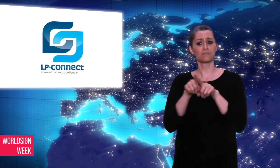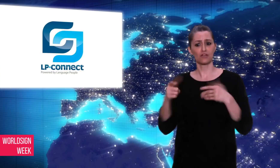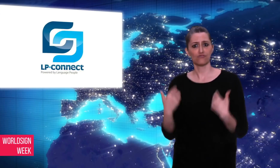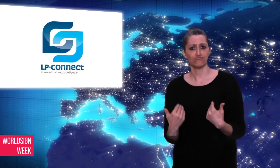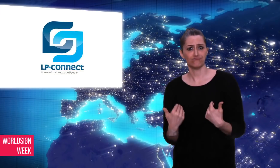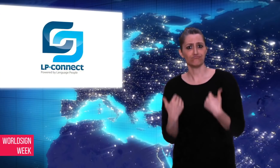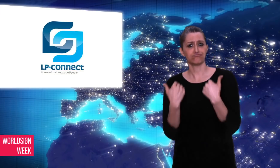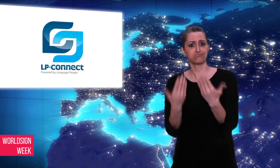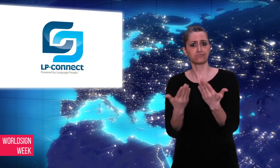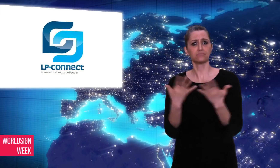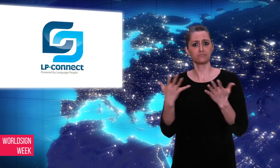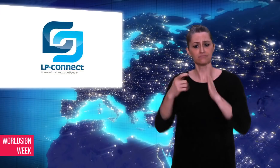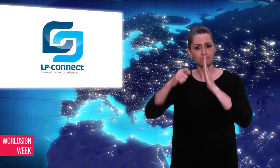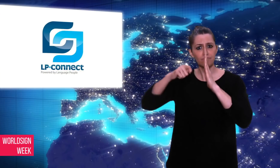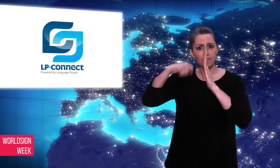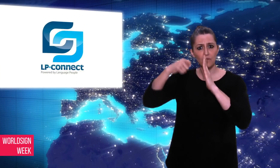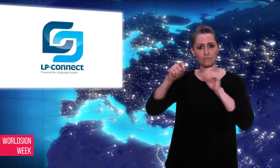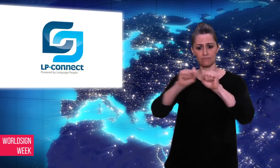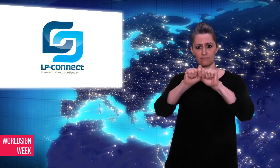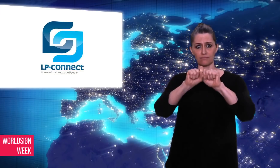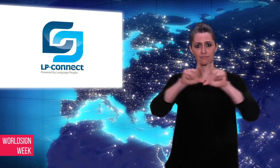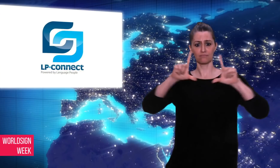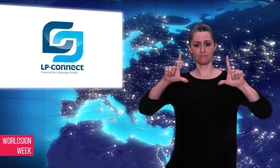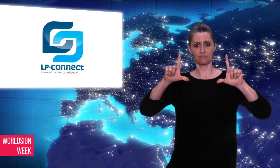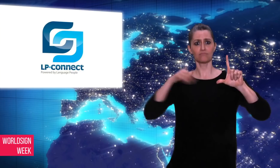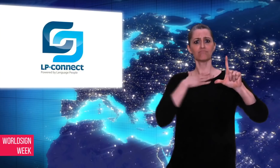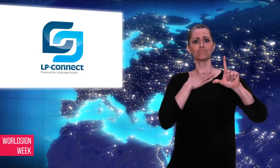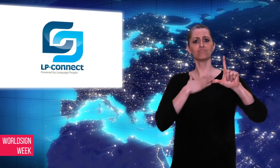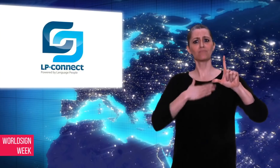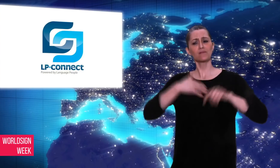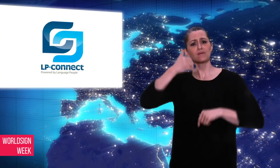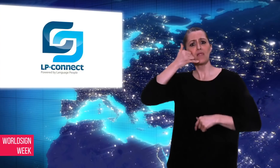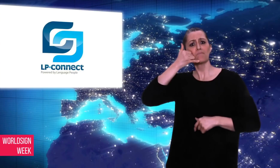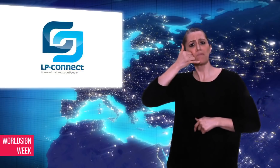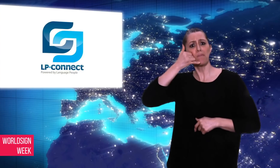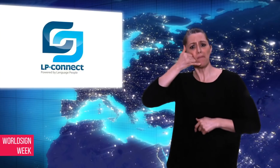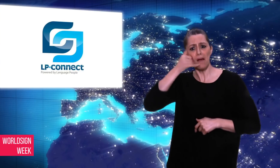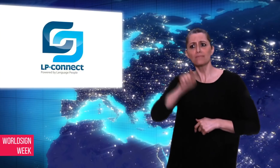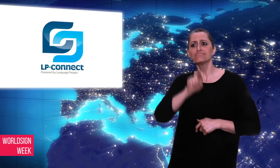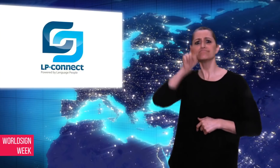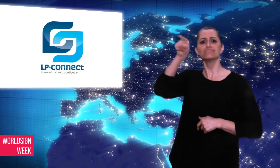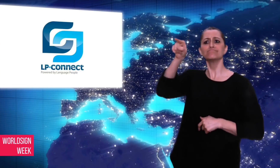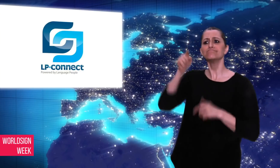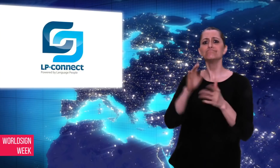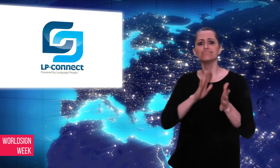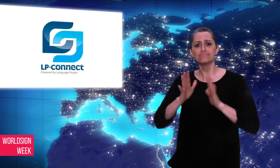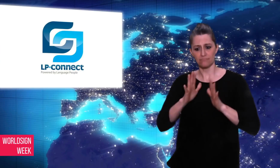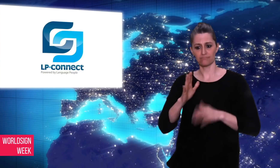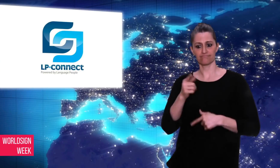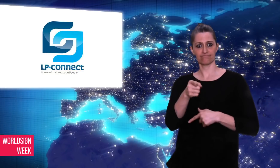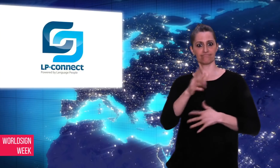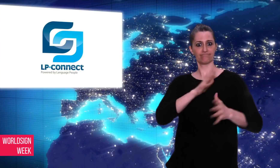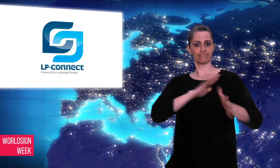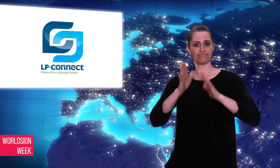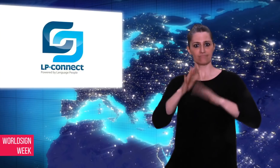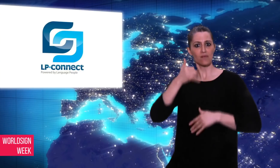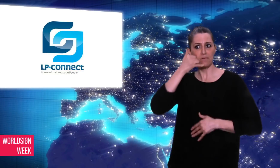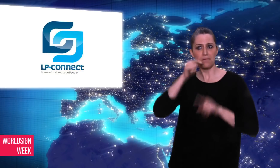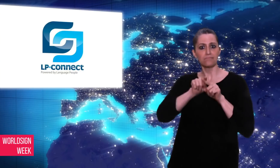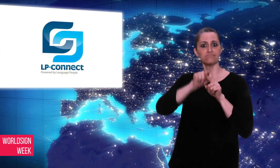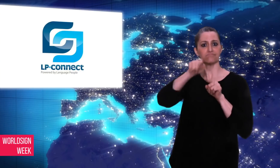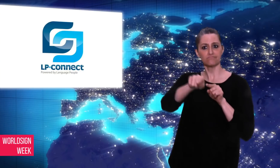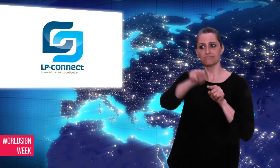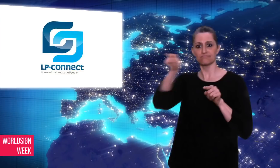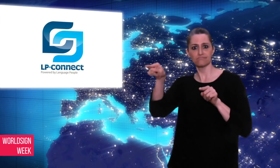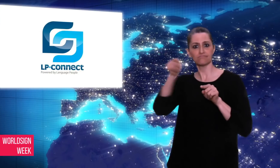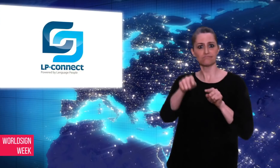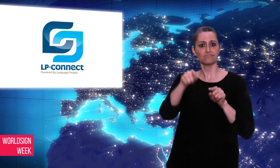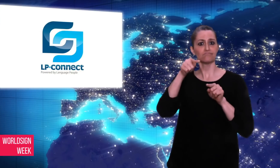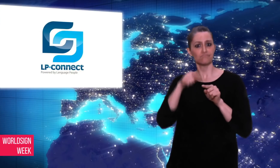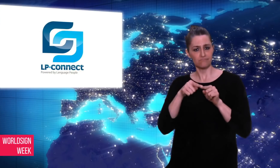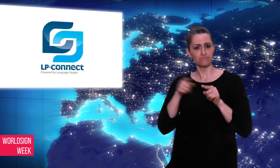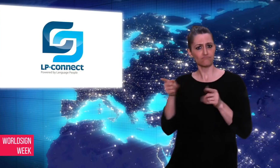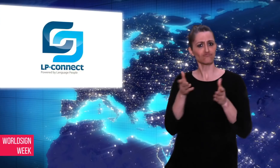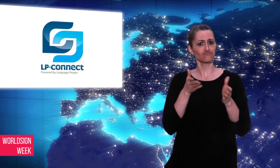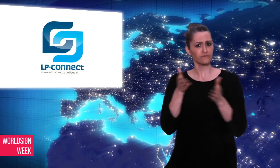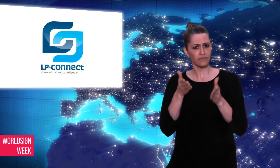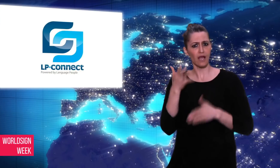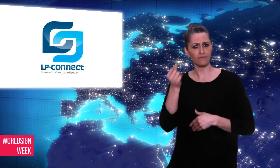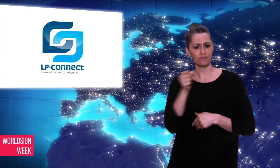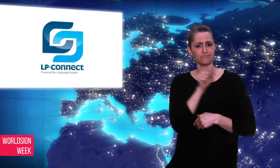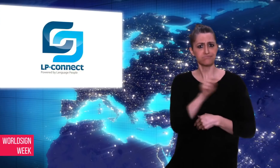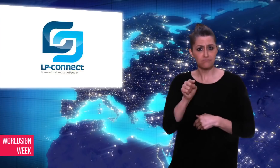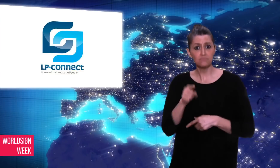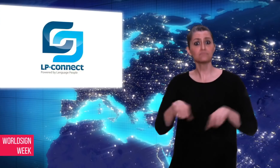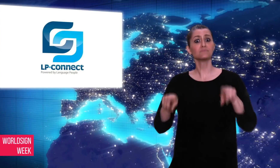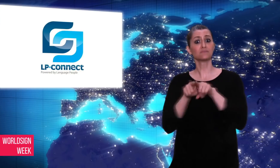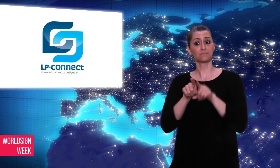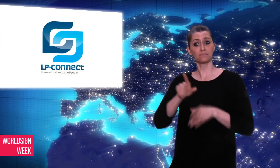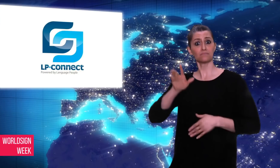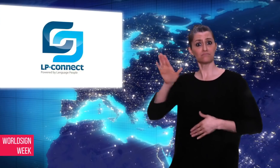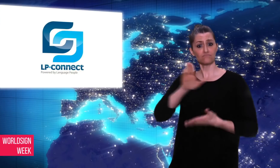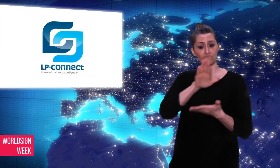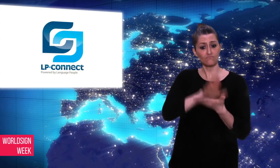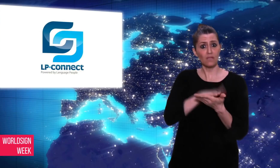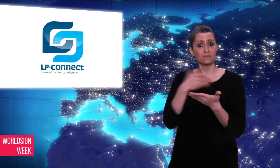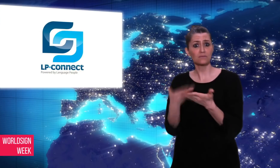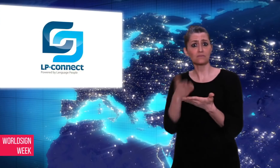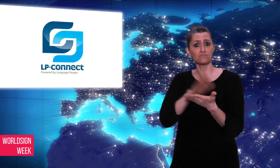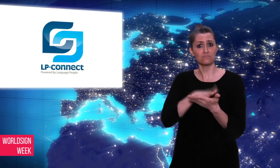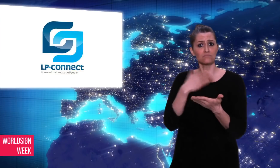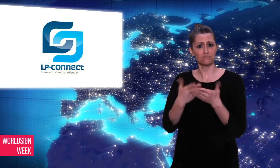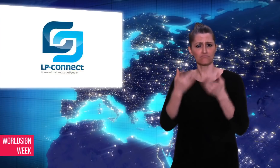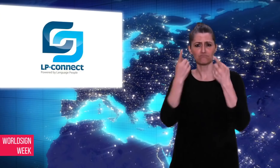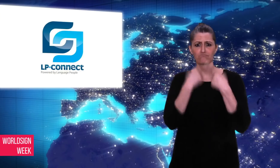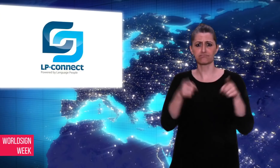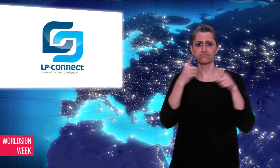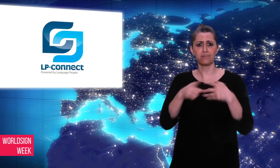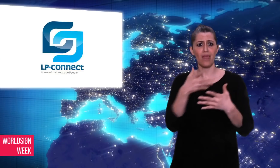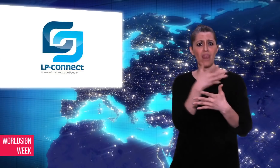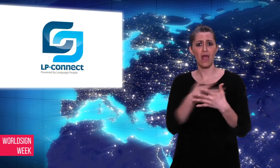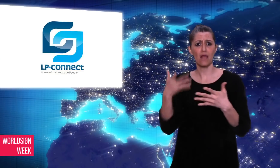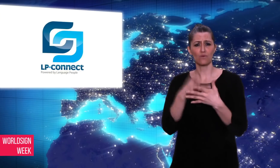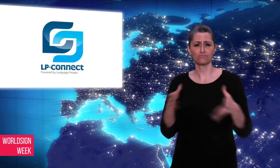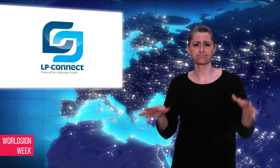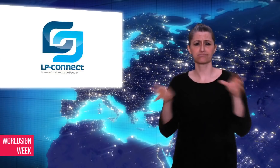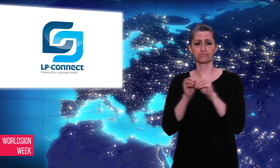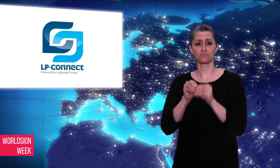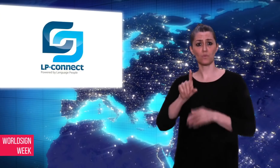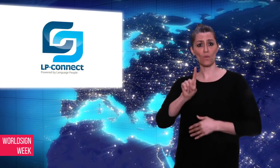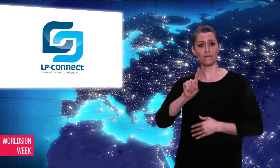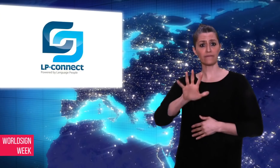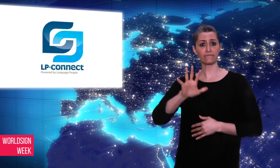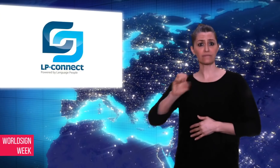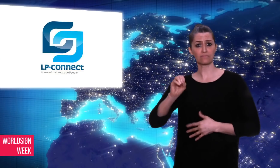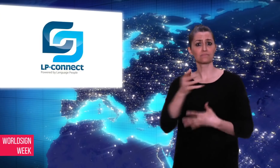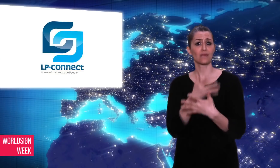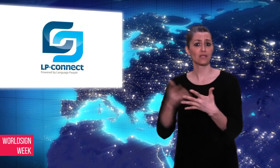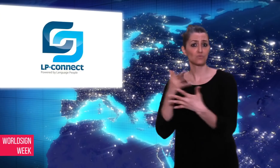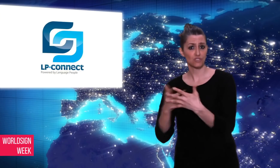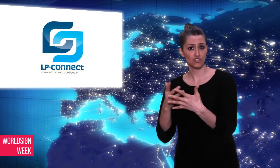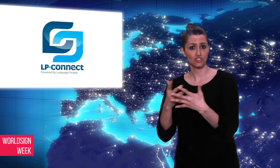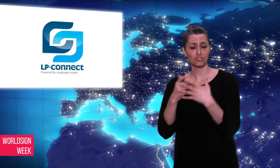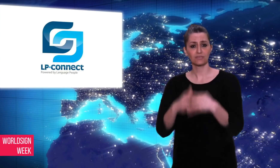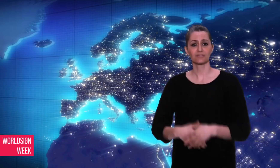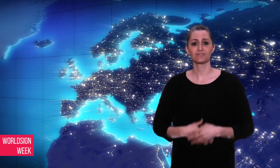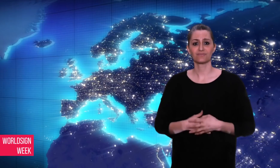and video remote interpreting services and translation services in 150 languages.